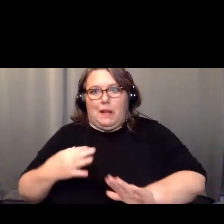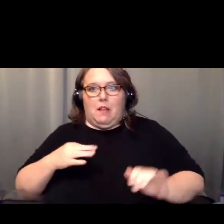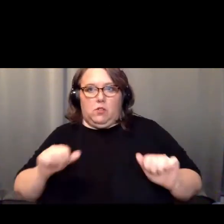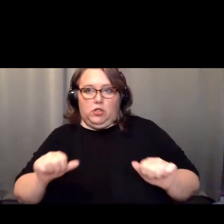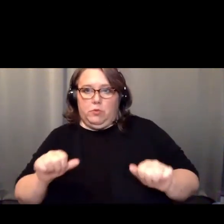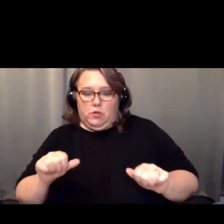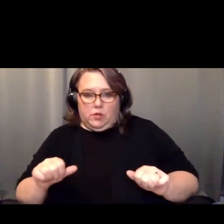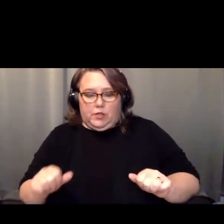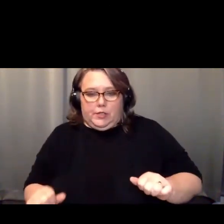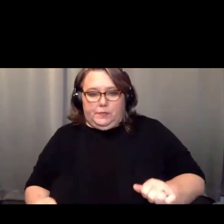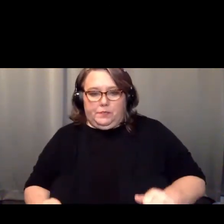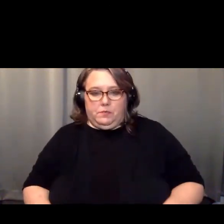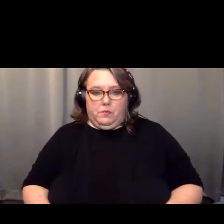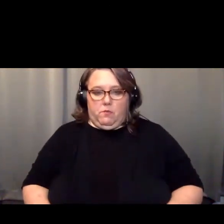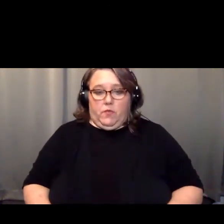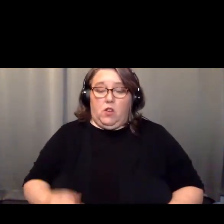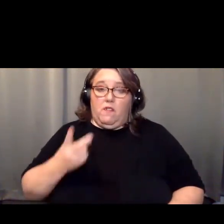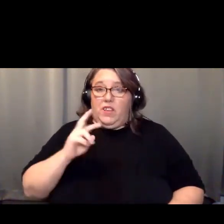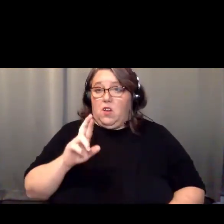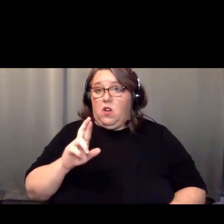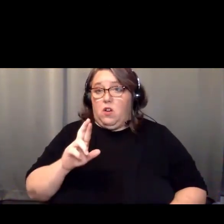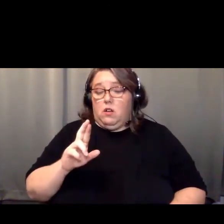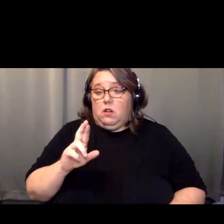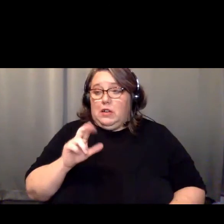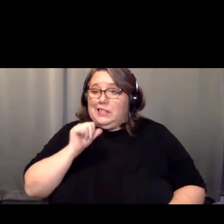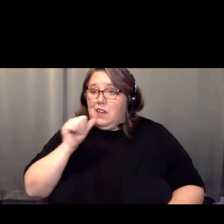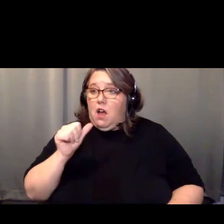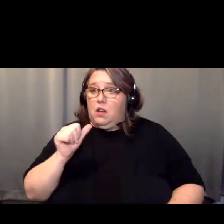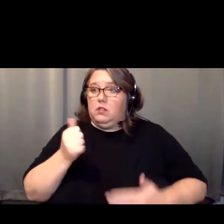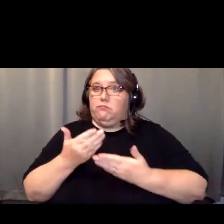so, vocational rehabilitation is not an entitlement program.